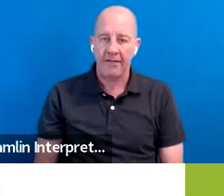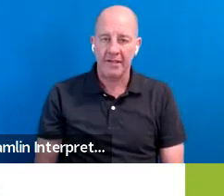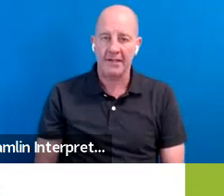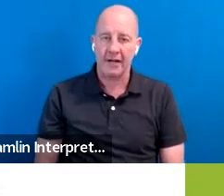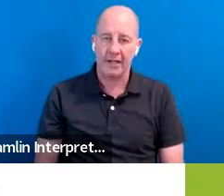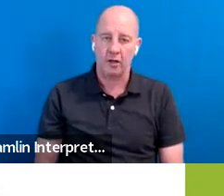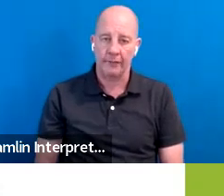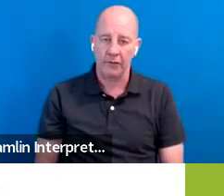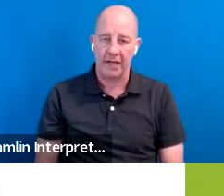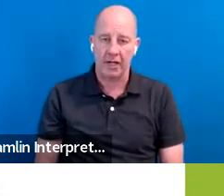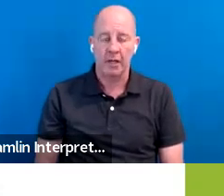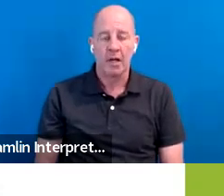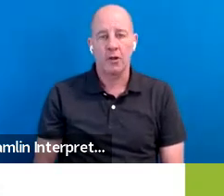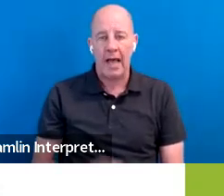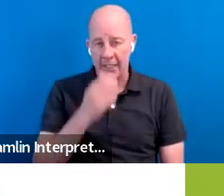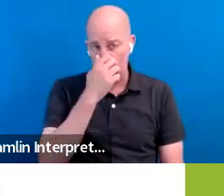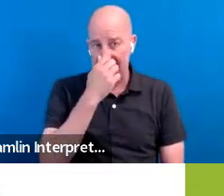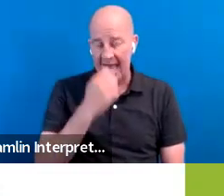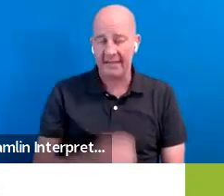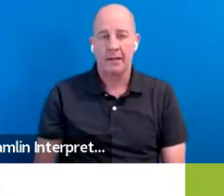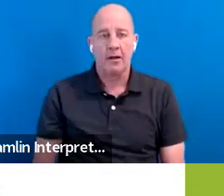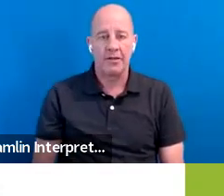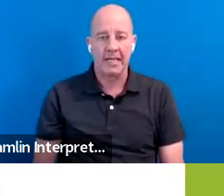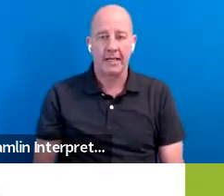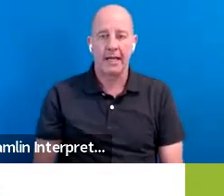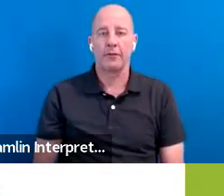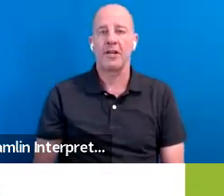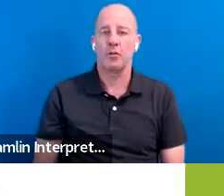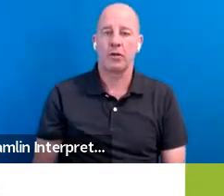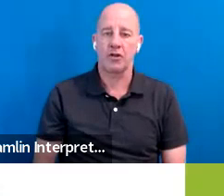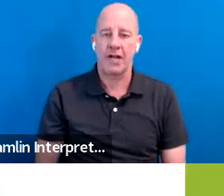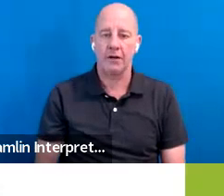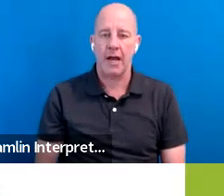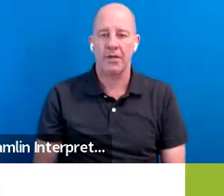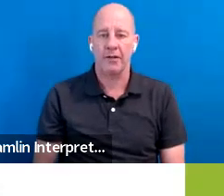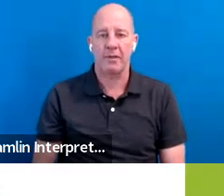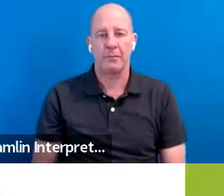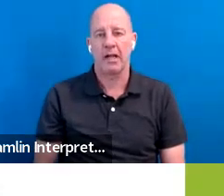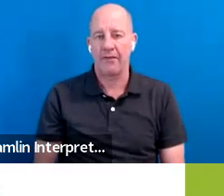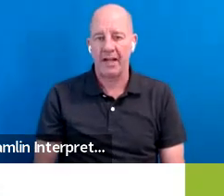And this is actually a conversation. So as we get the information, we will share that with other people.